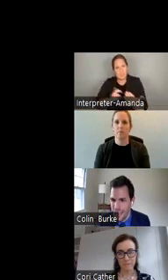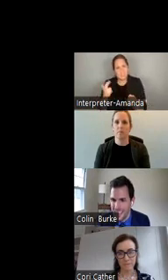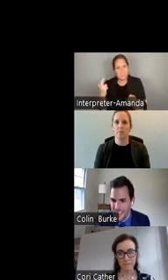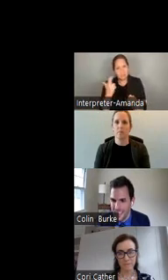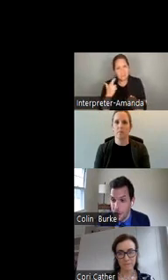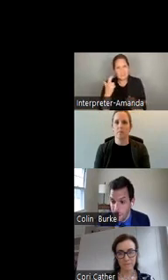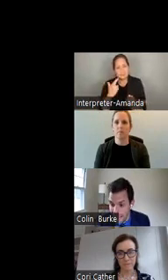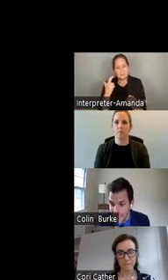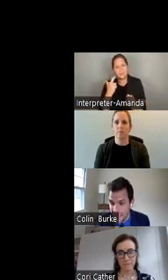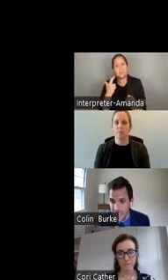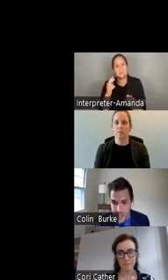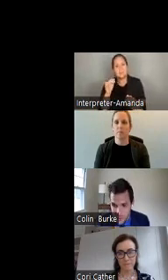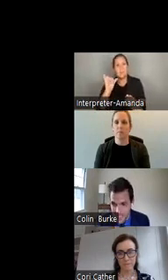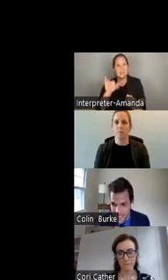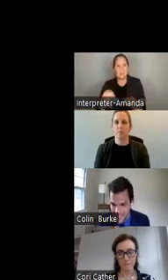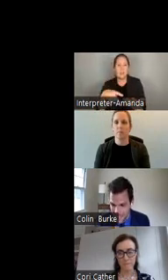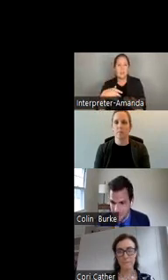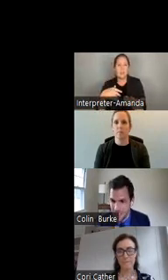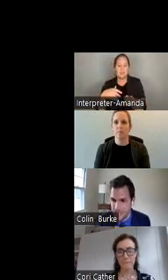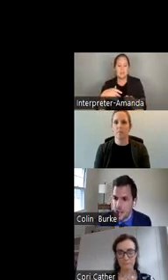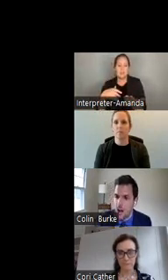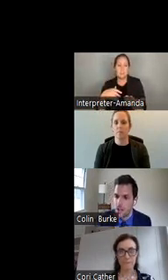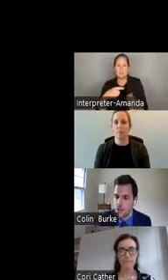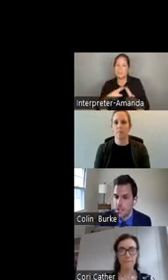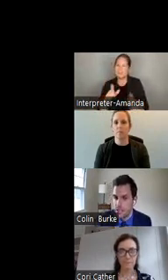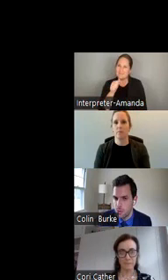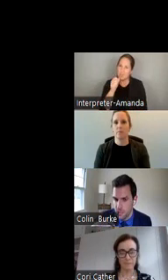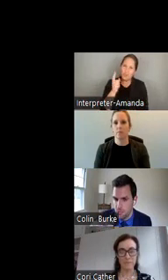that would be fantastic but I don't think that's it right it's not all internal I think we risk